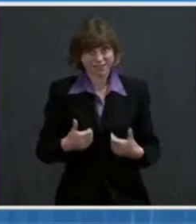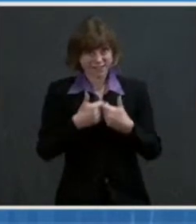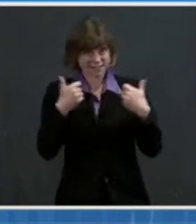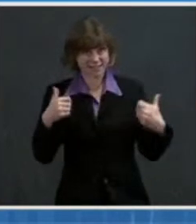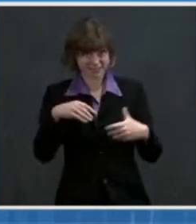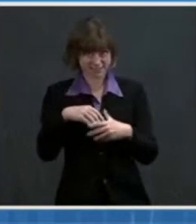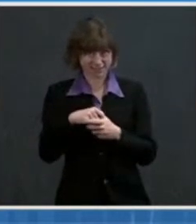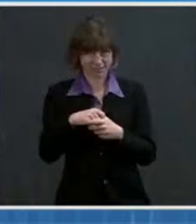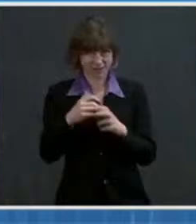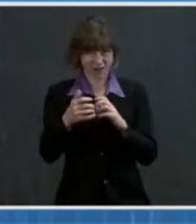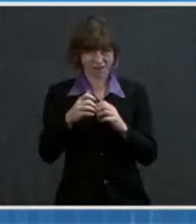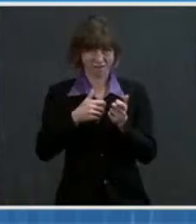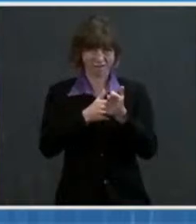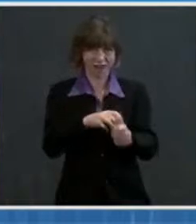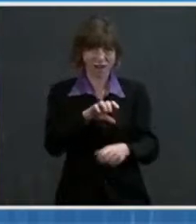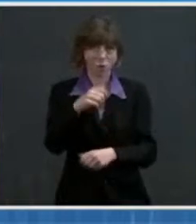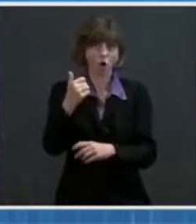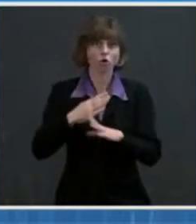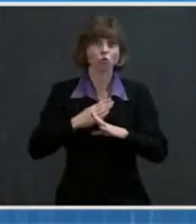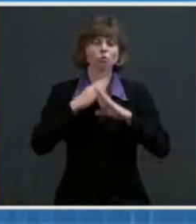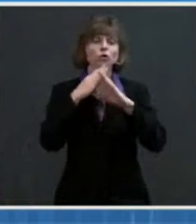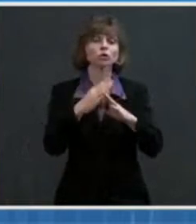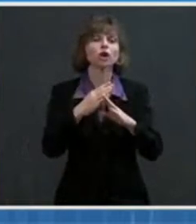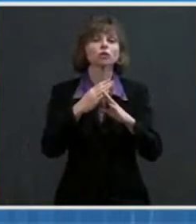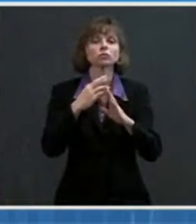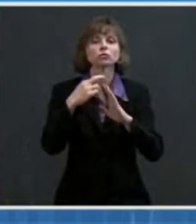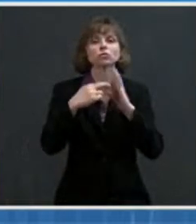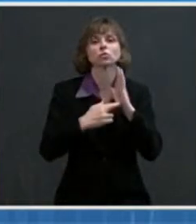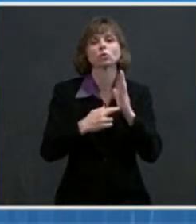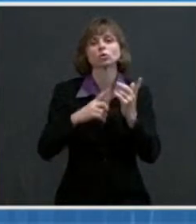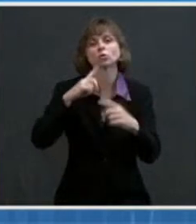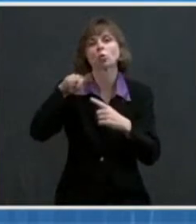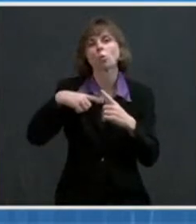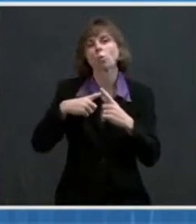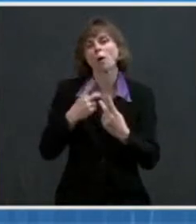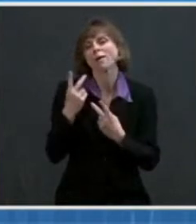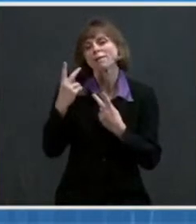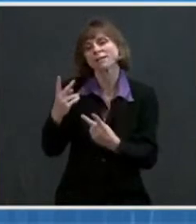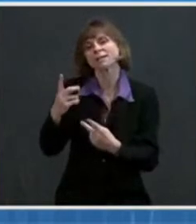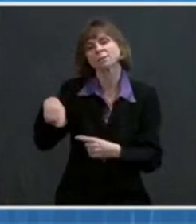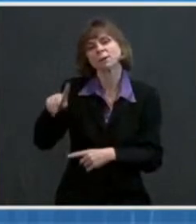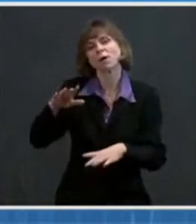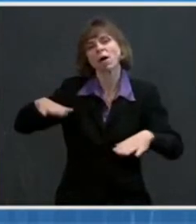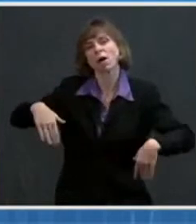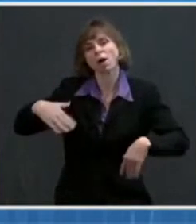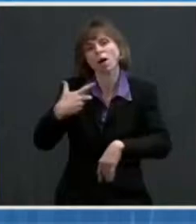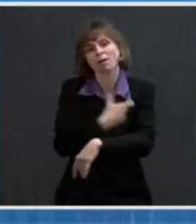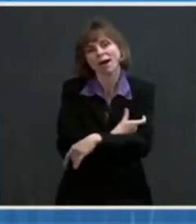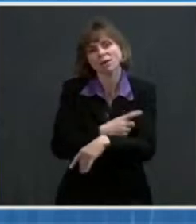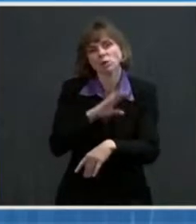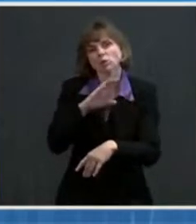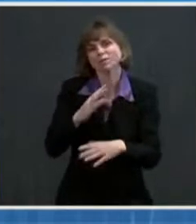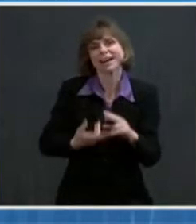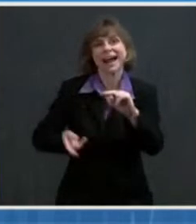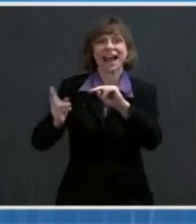PUBLIC LIKE WEARING A MASK AND PHYSICAL DISTANCING AND ADHERE TO OTHER PREVENTION MEASURES